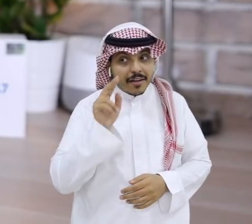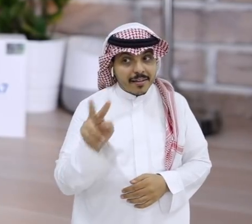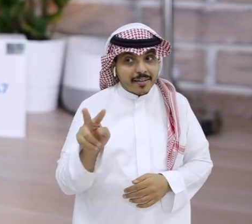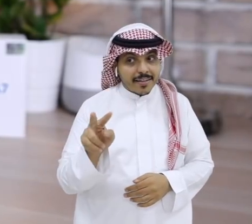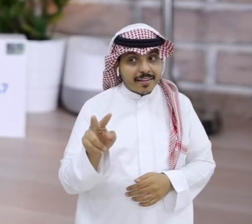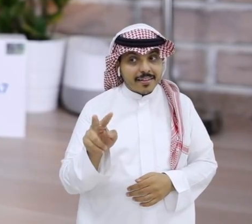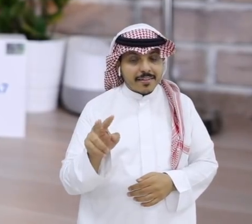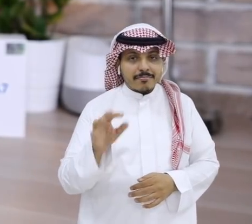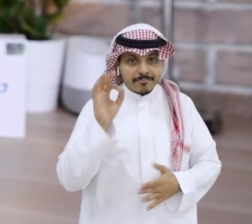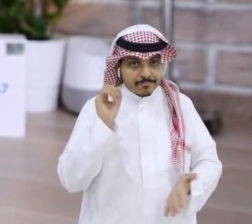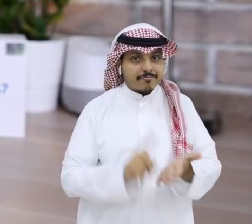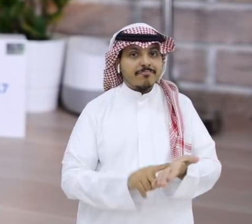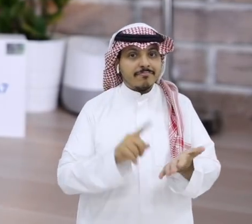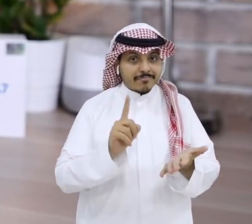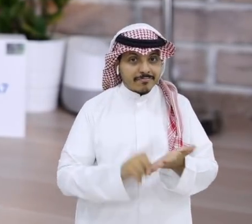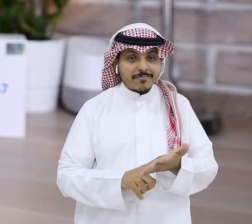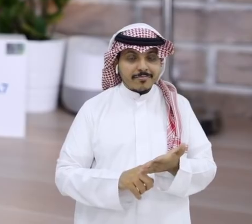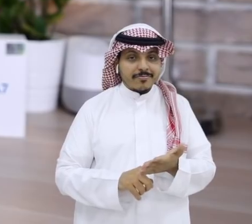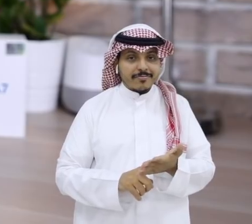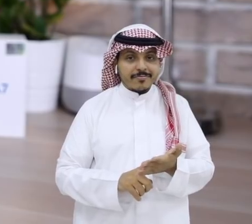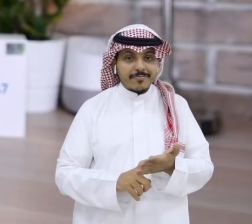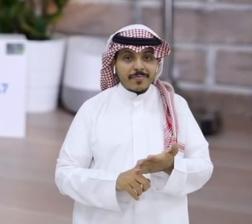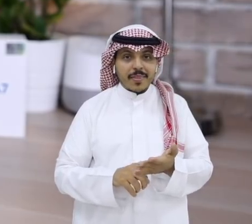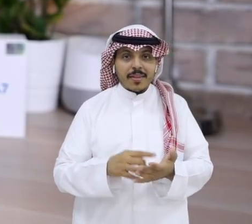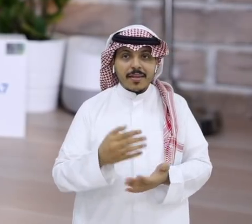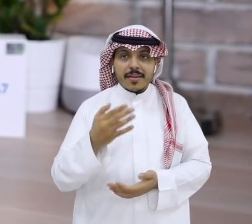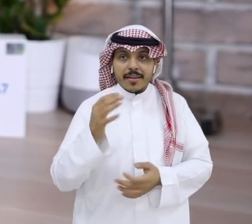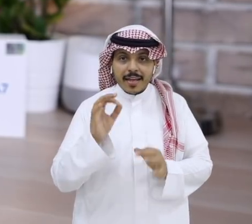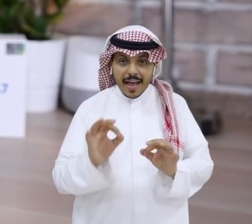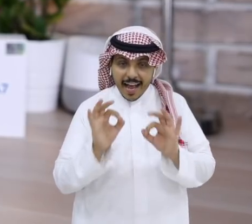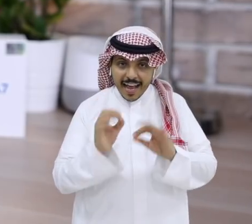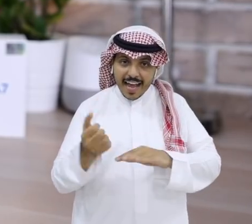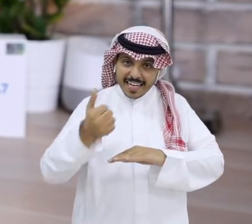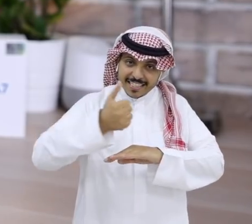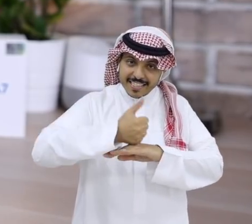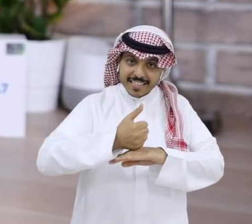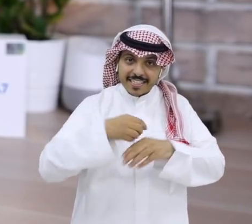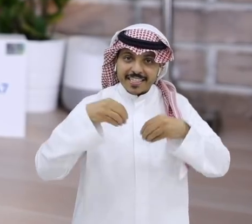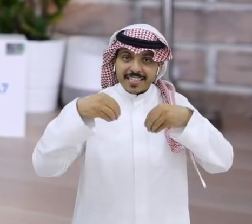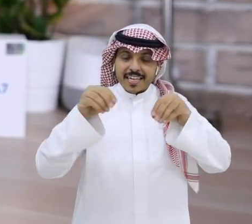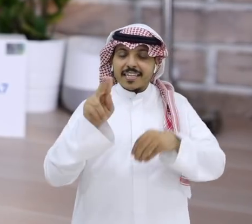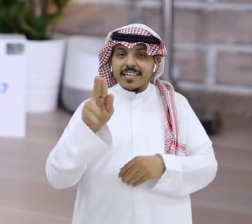This makes you believe in marketing.